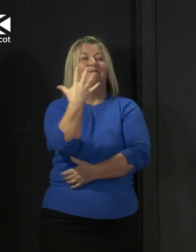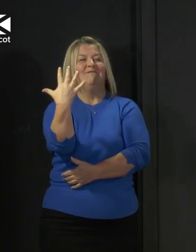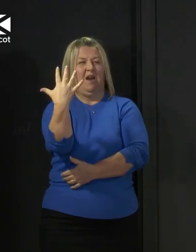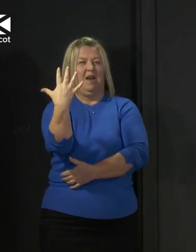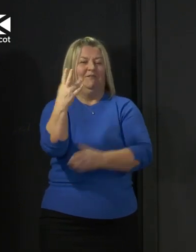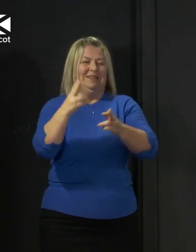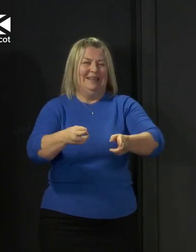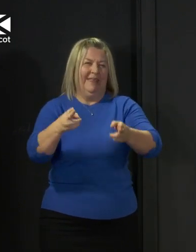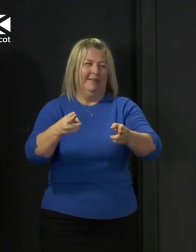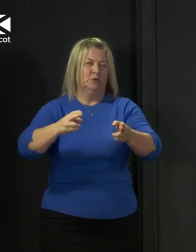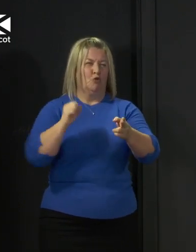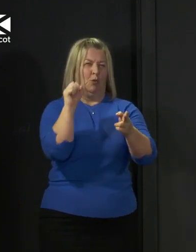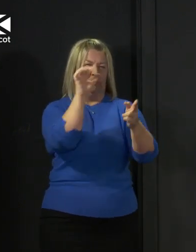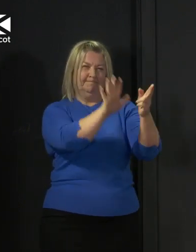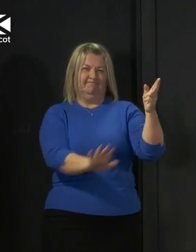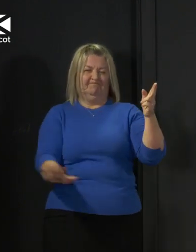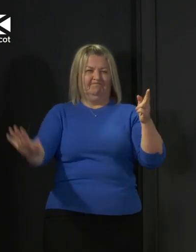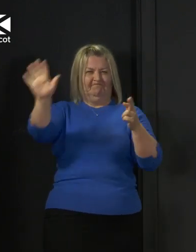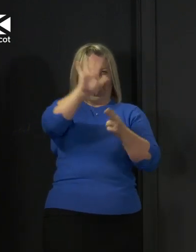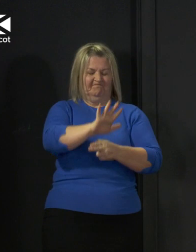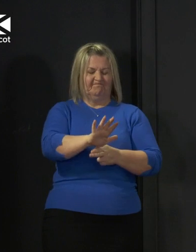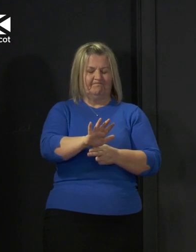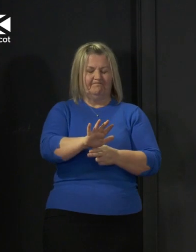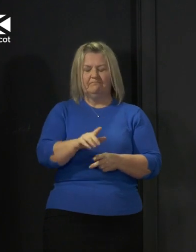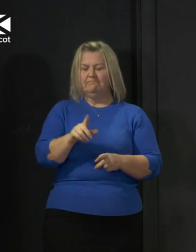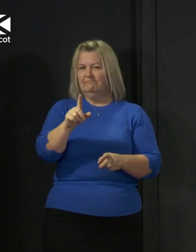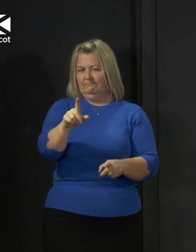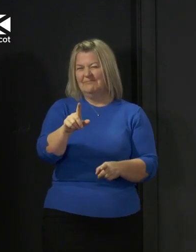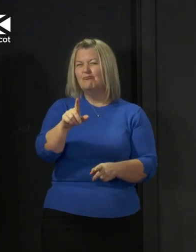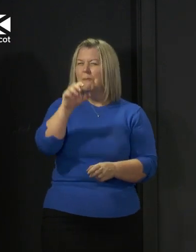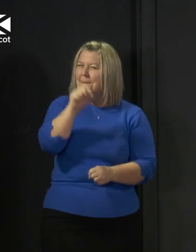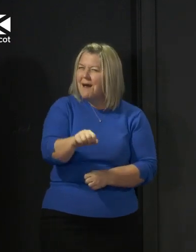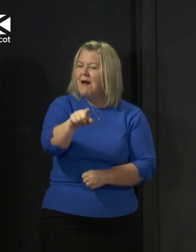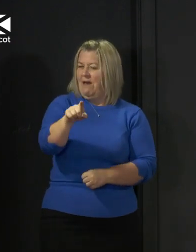want to express some caution about that figure although people can now register